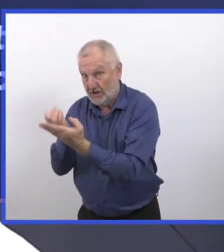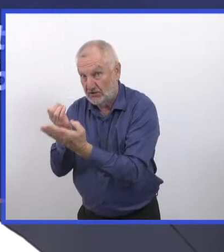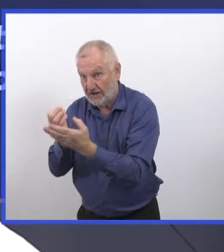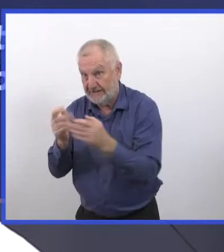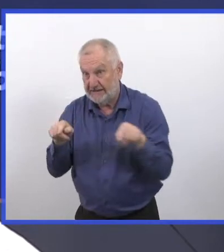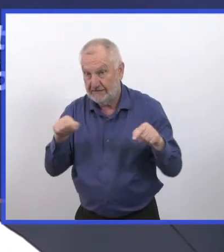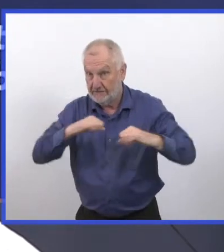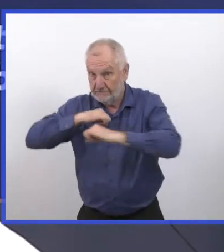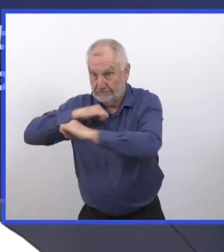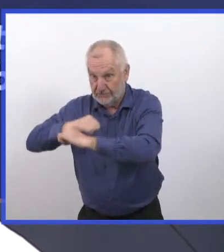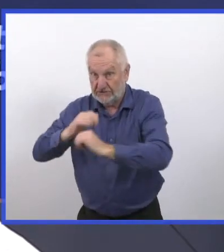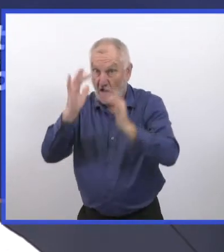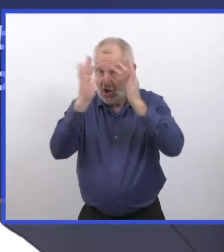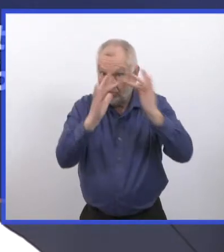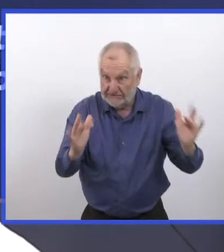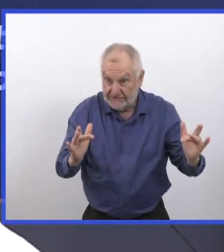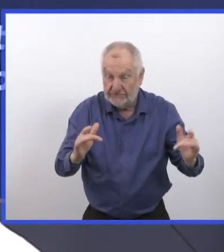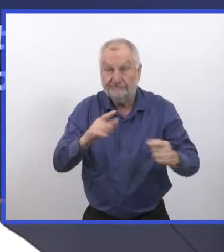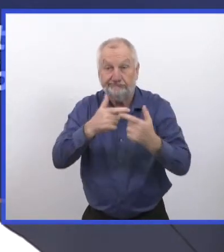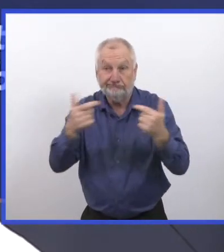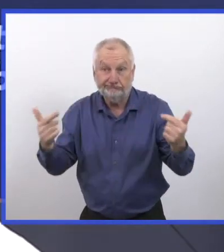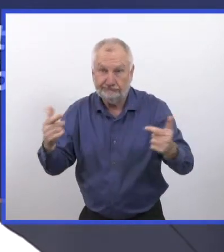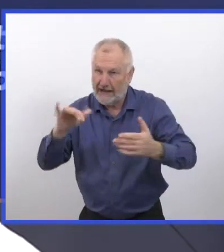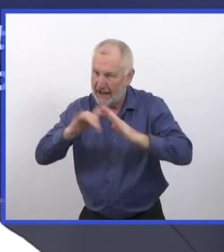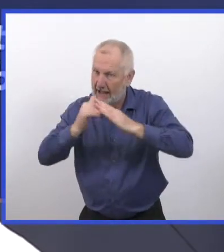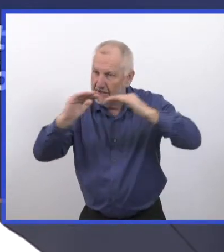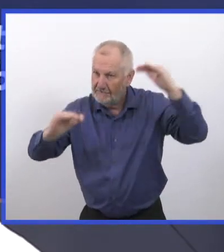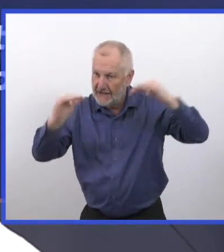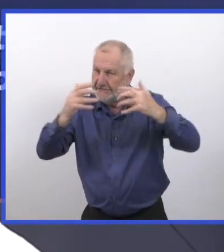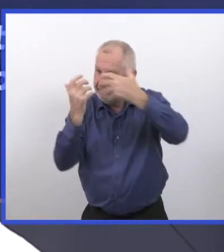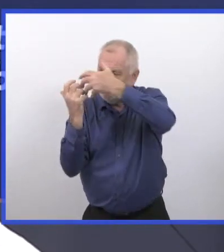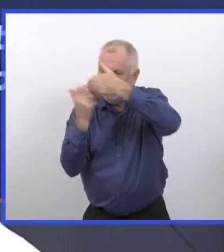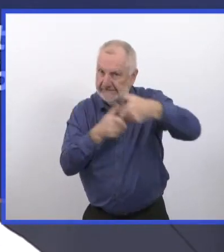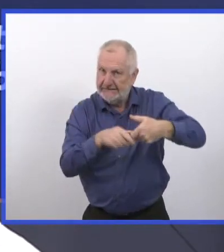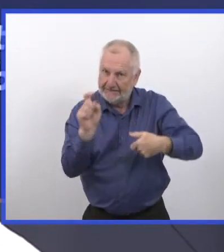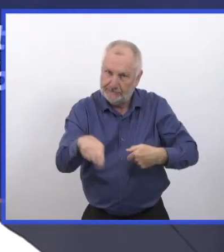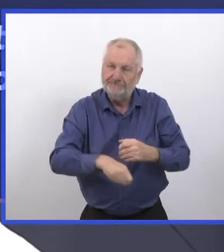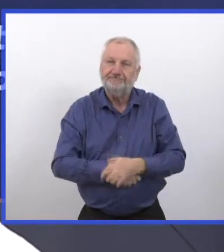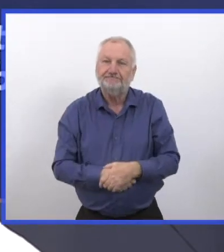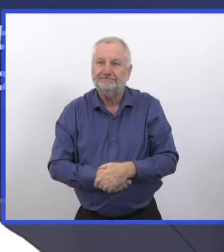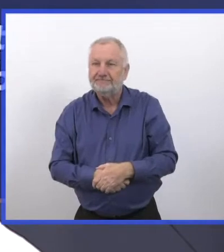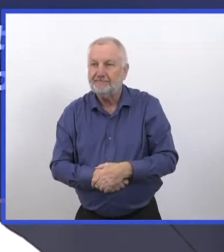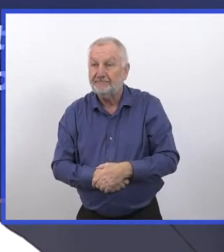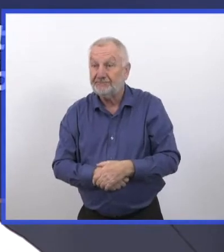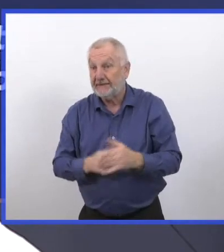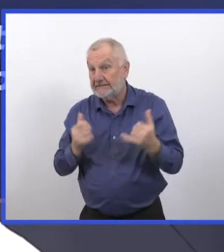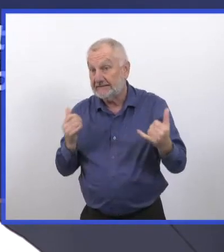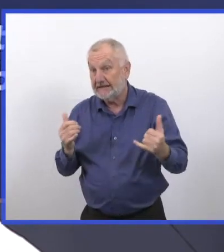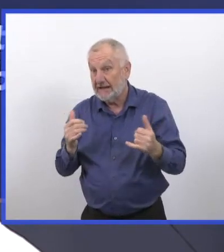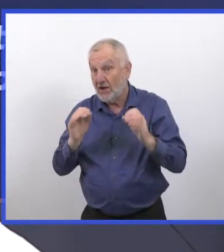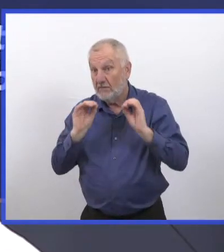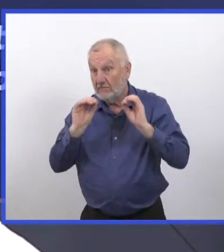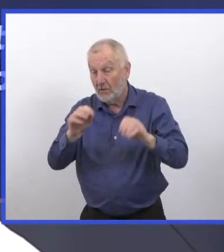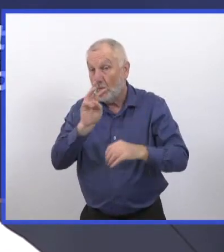Hi Dr. Atwal, can you explain why Covid would be worse for someone with a chronic condition like asthma or high blood pressure or diabetes?